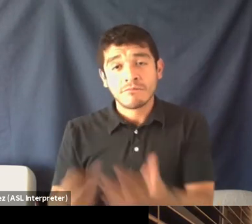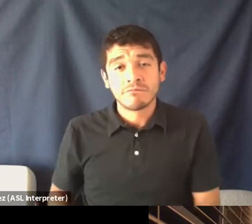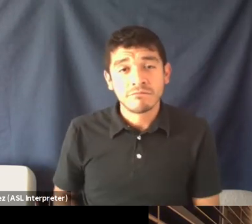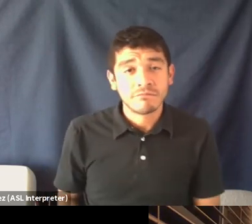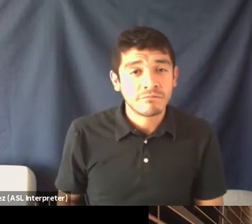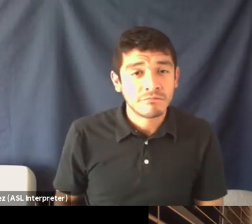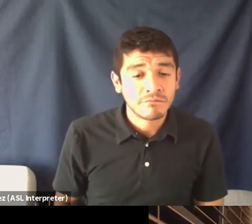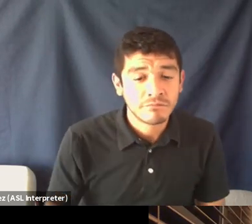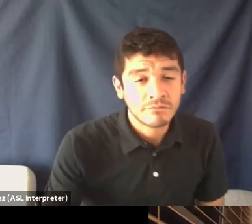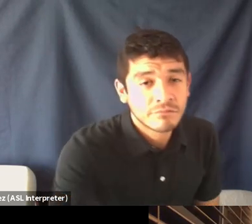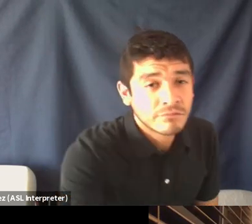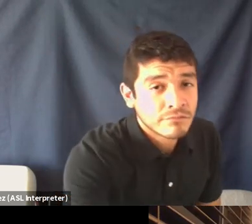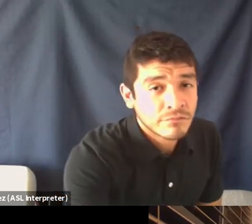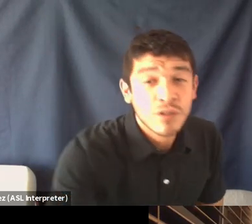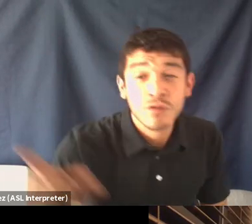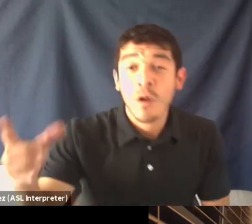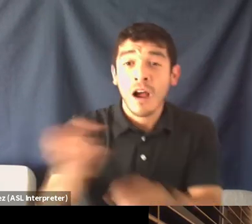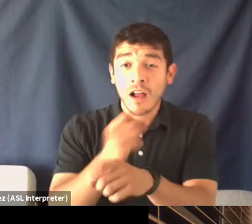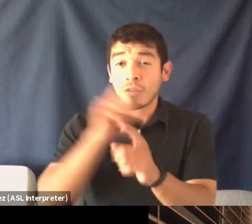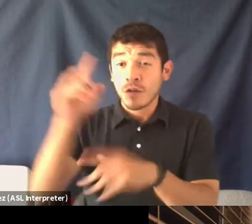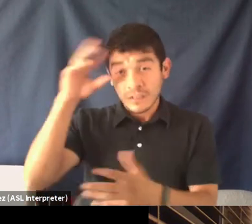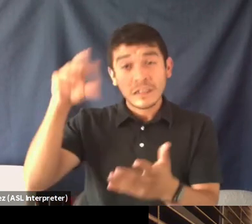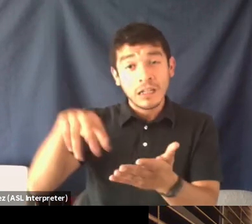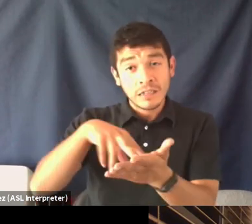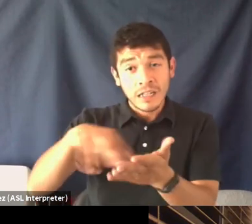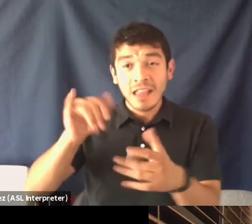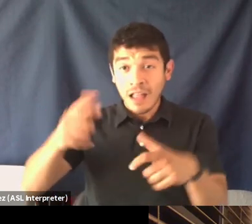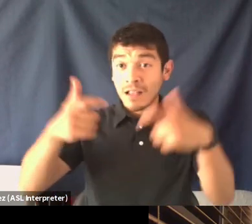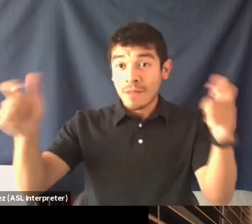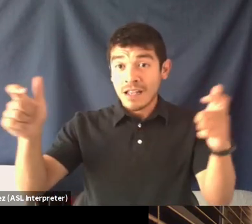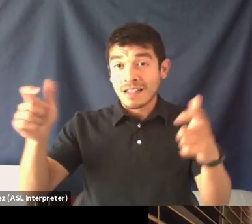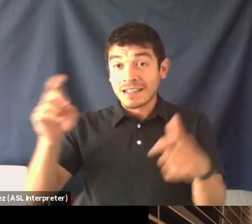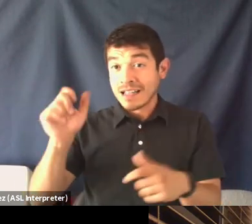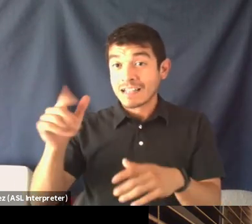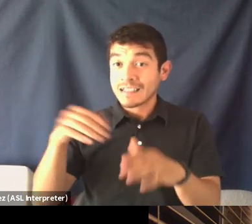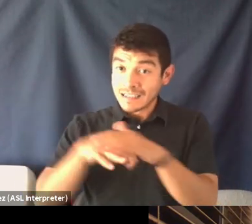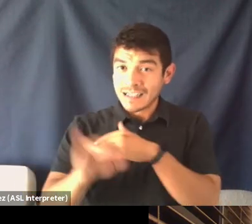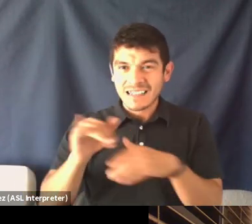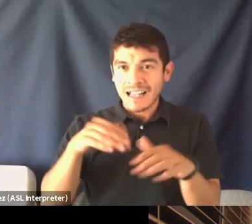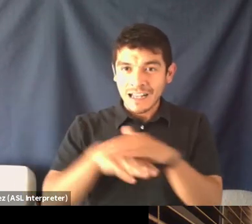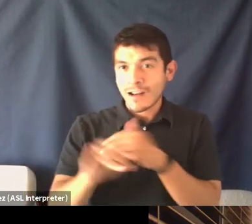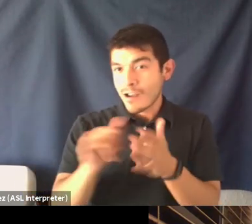That's good, so you got to go to Sundance, I did. - which is a big deal to get in. That's like getting into the New Yorker also.